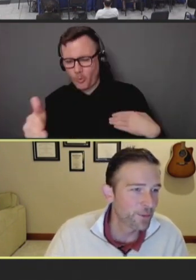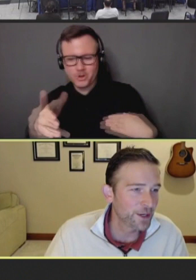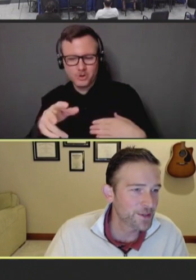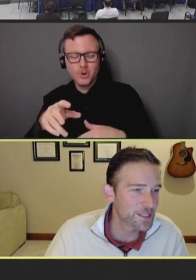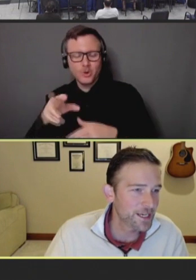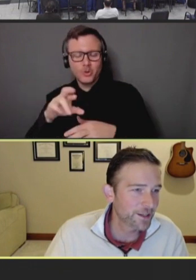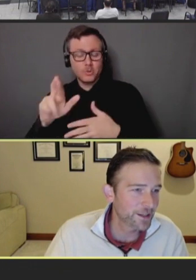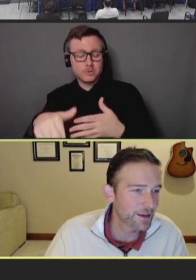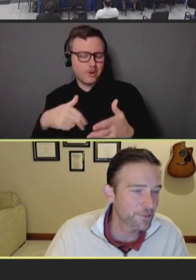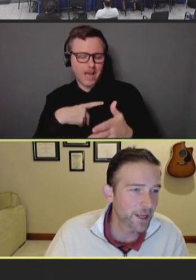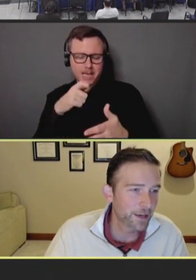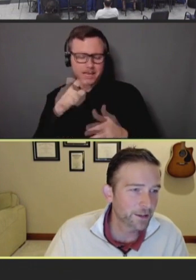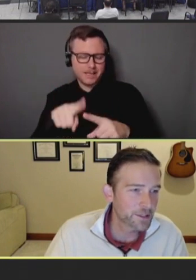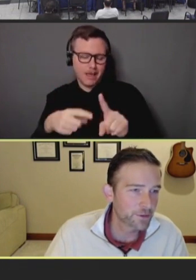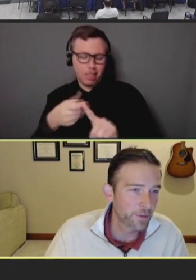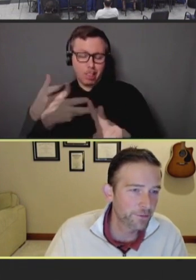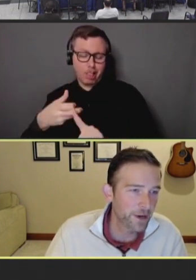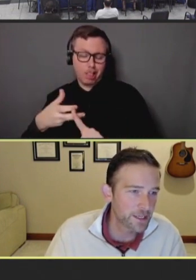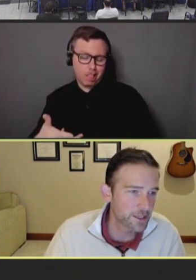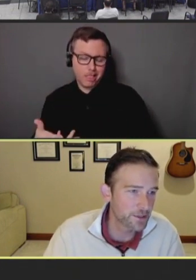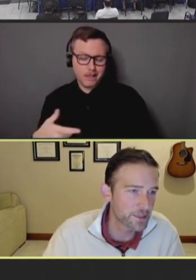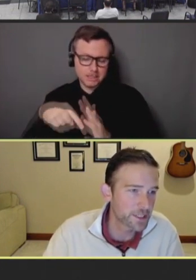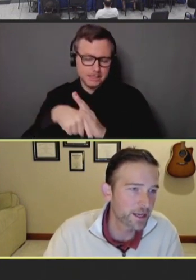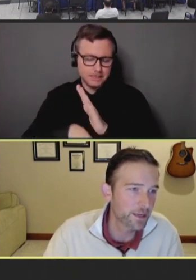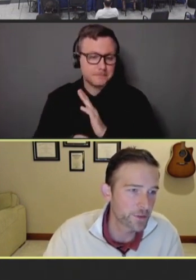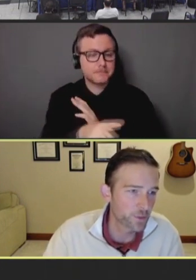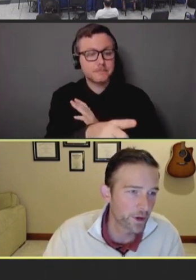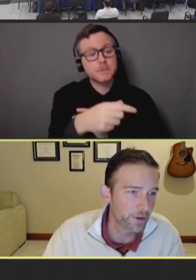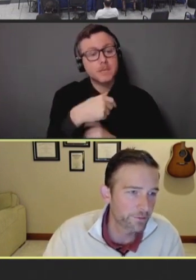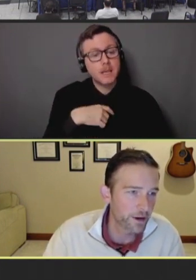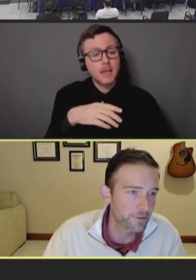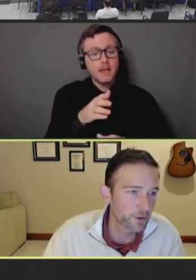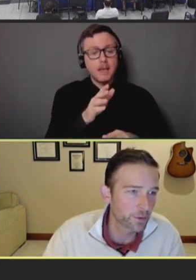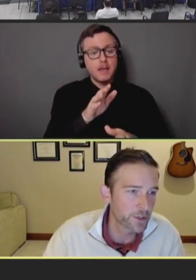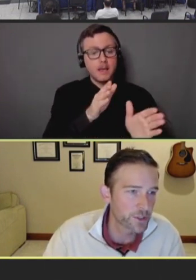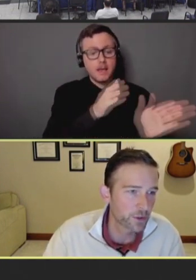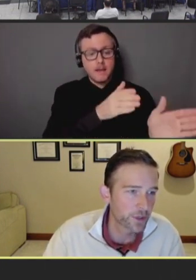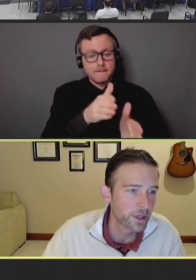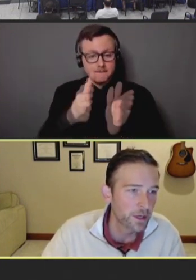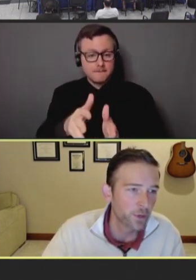But what you see on the left panel is from the phase two study. Those are one- to five-year-old children.